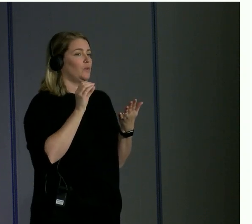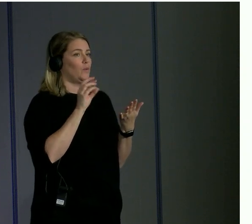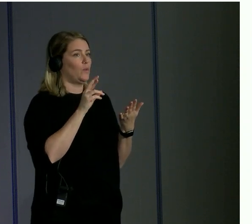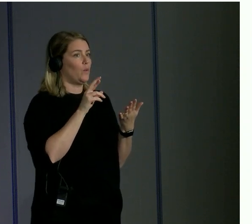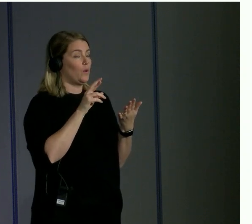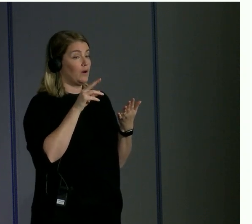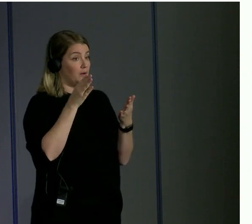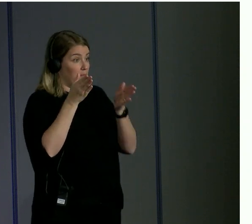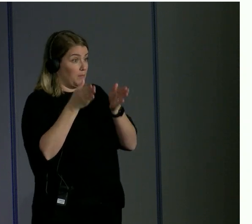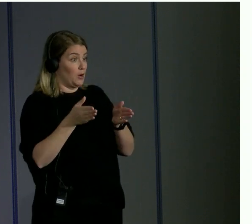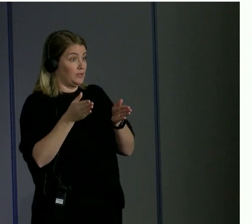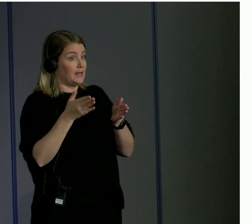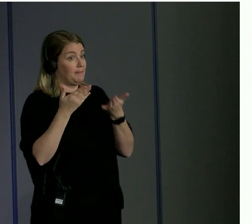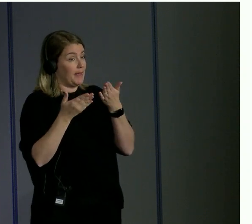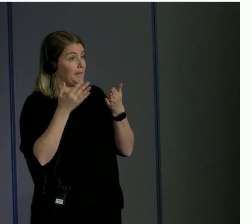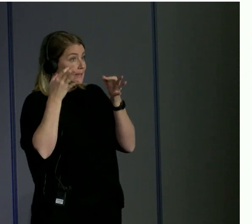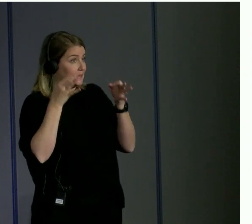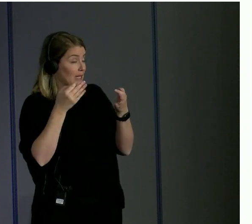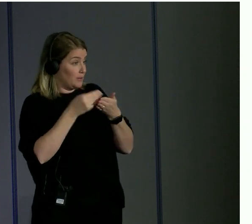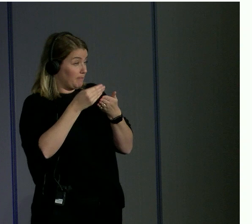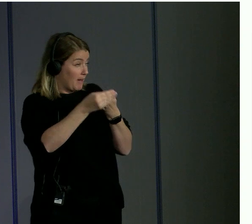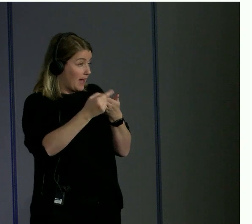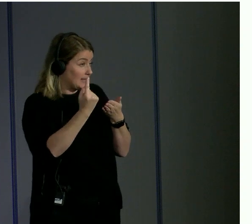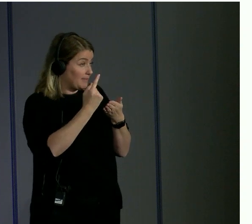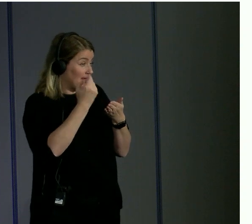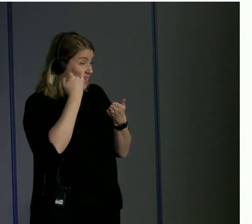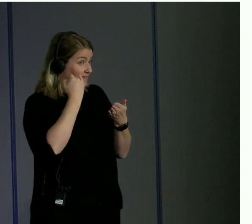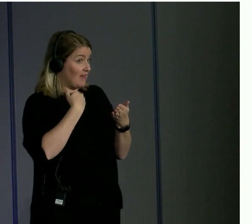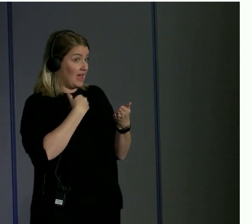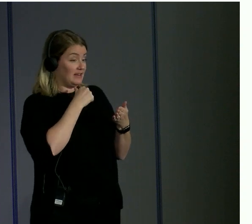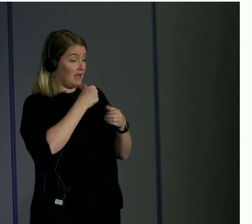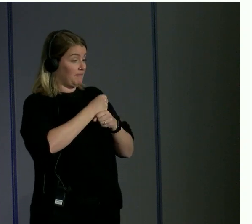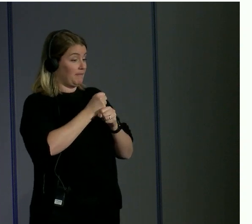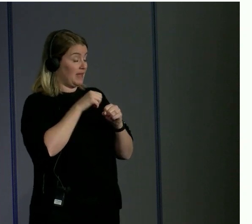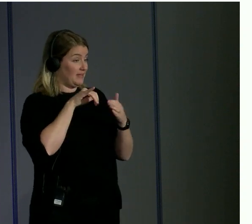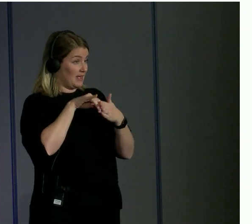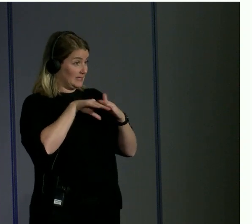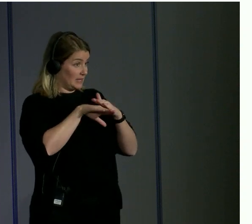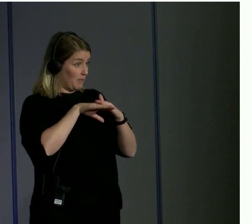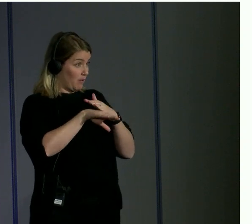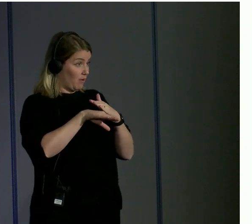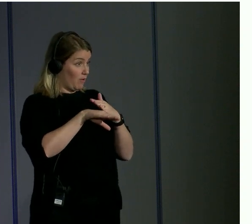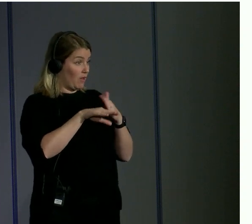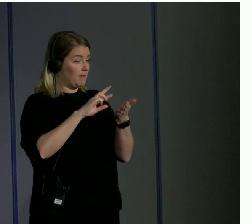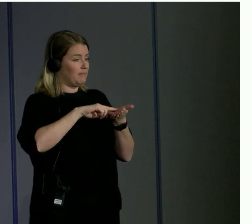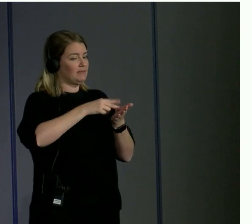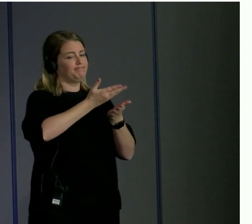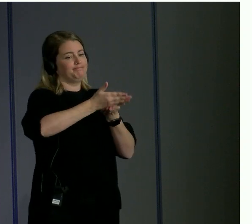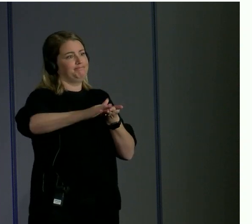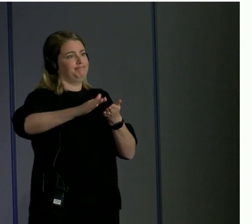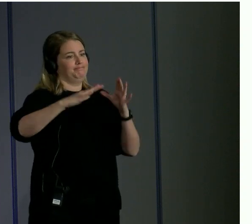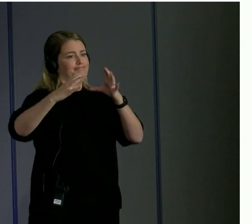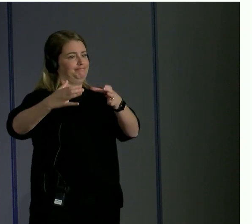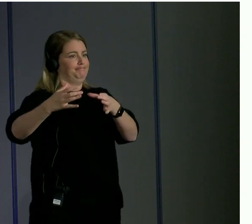decision, then if I don't make it accessible, it's excluding an entire section of the population.